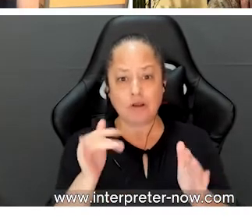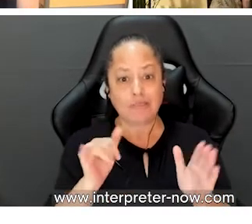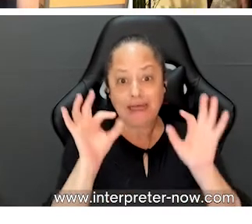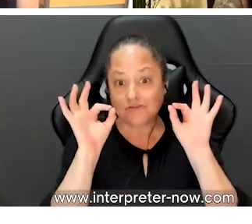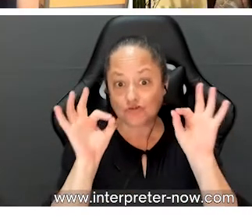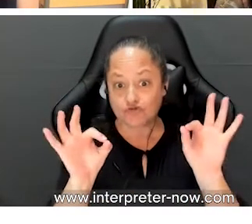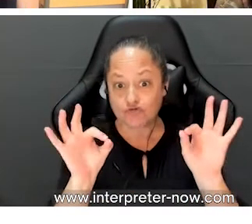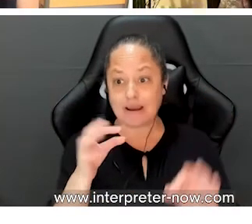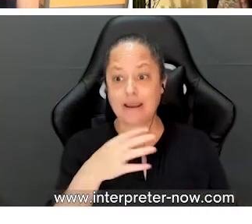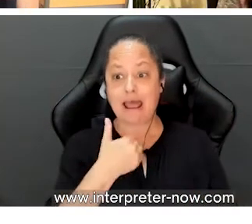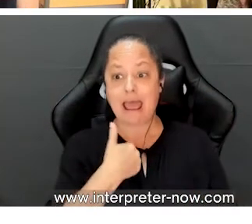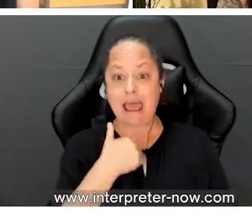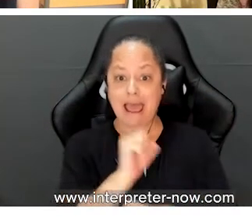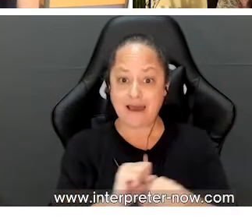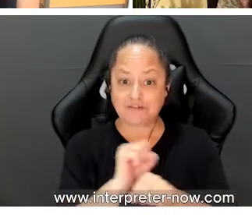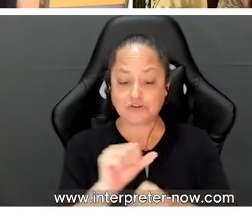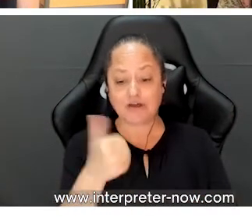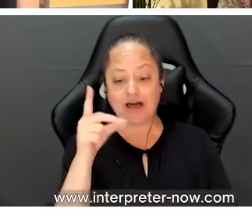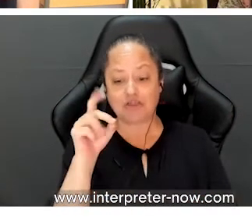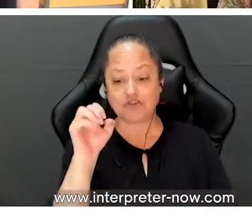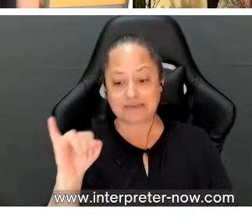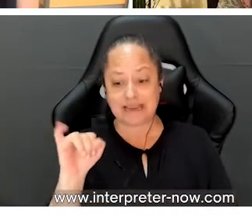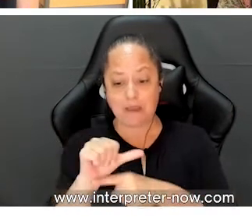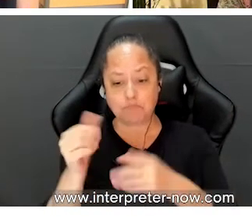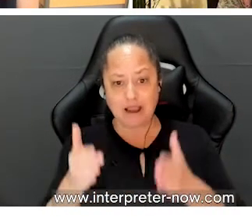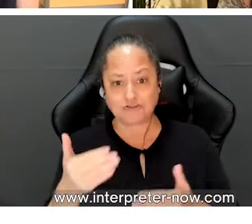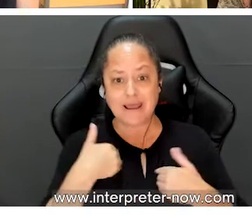That's great. I have a job. Other DEI practitioners have a job.